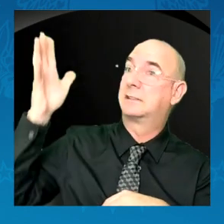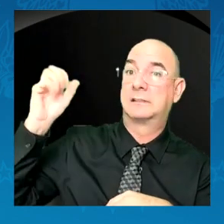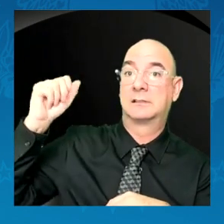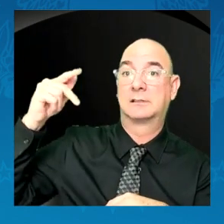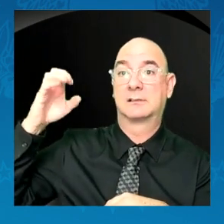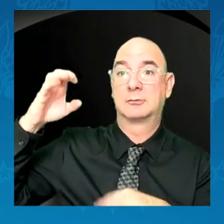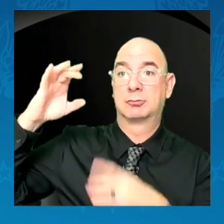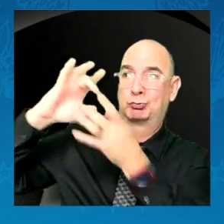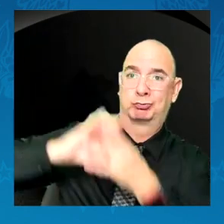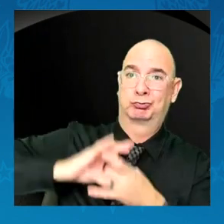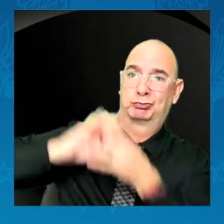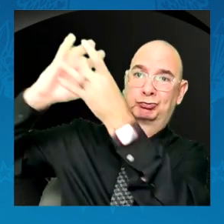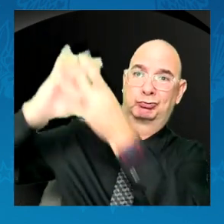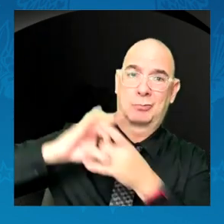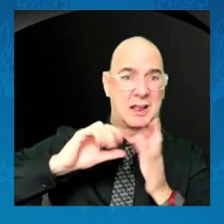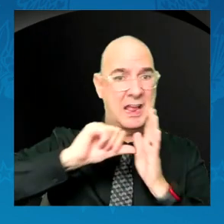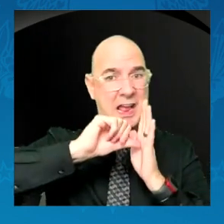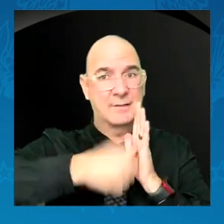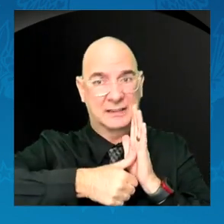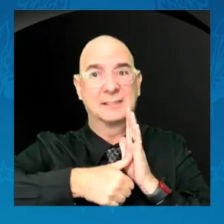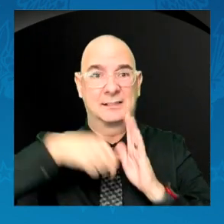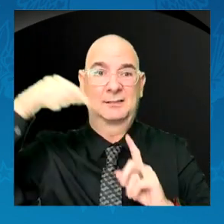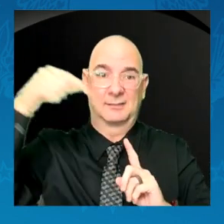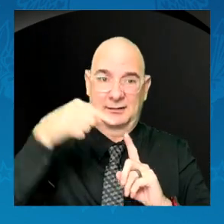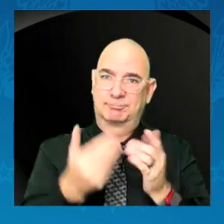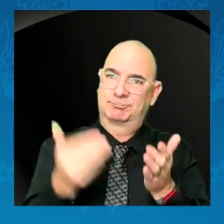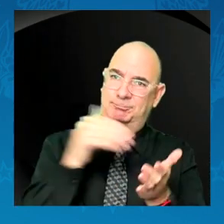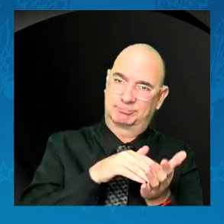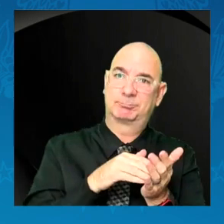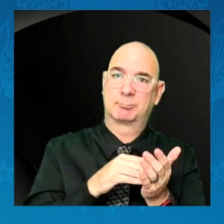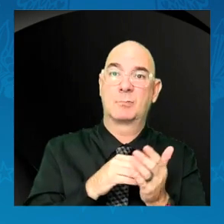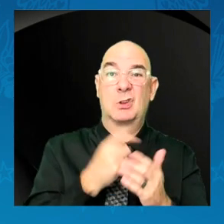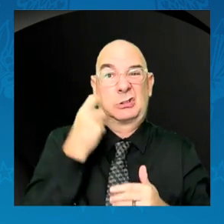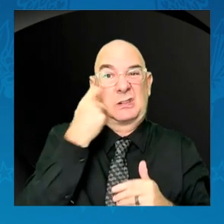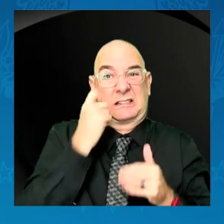what Gina just said about the importance of satellite data.